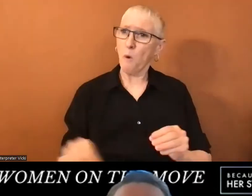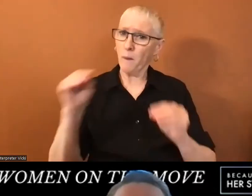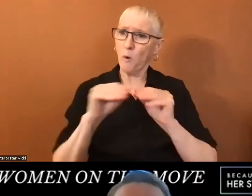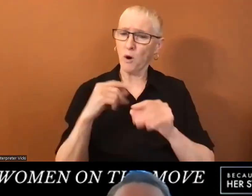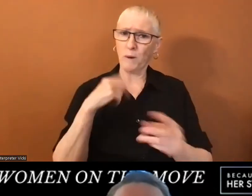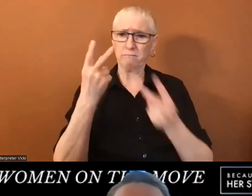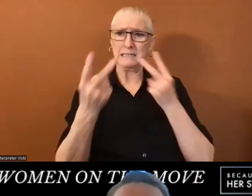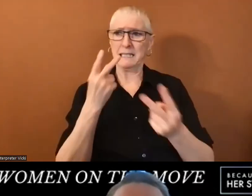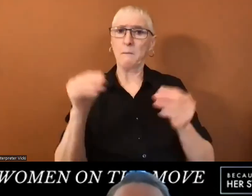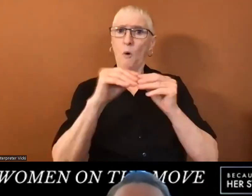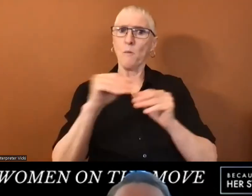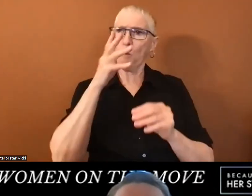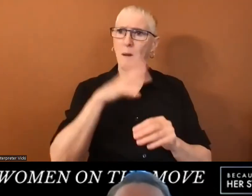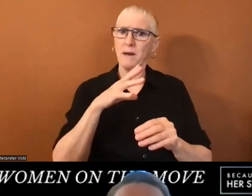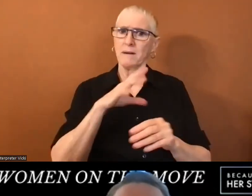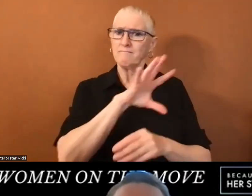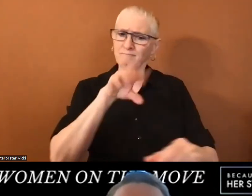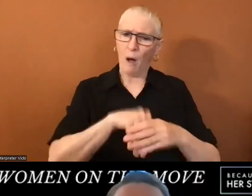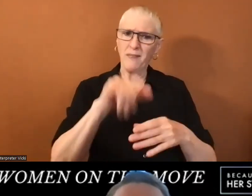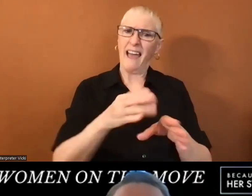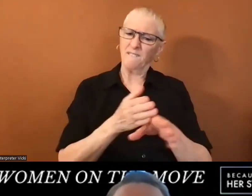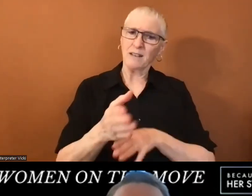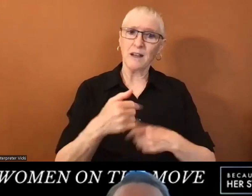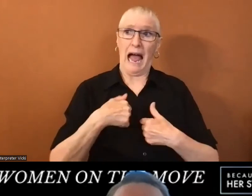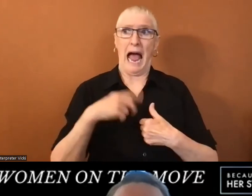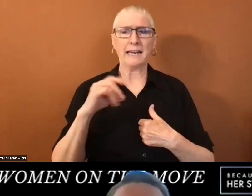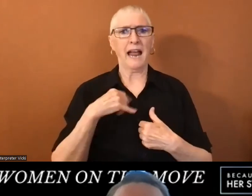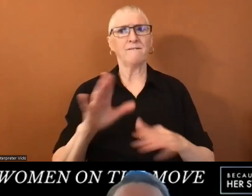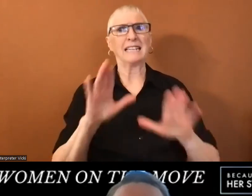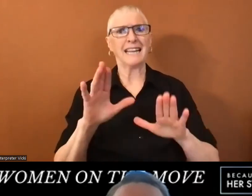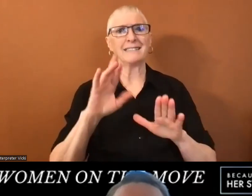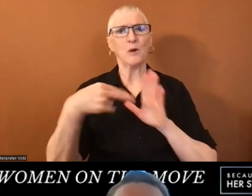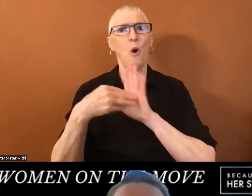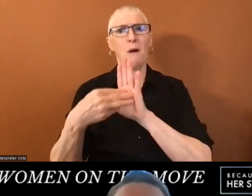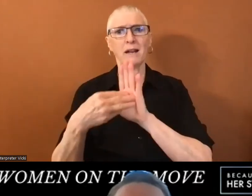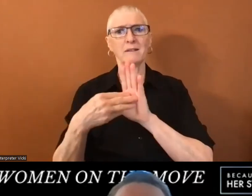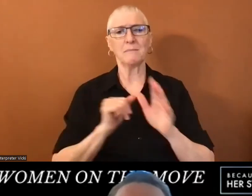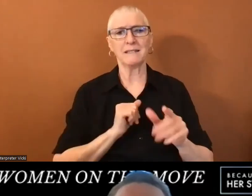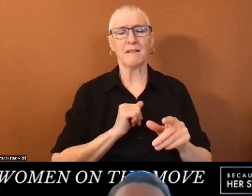and more women come into the field. I had some really fantastic role models um for myself when